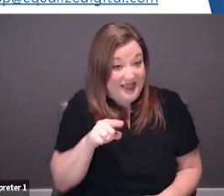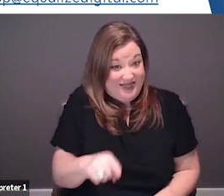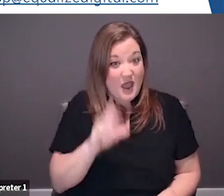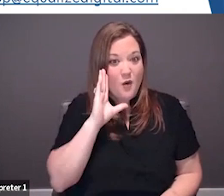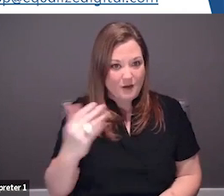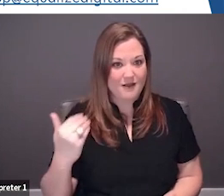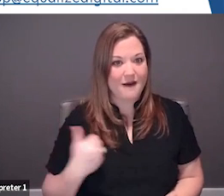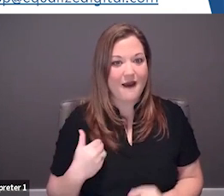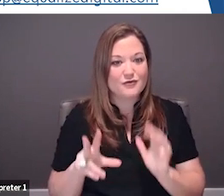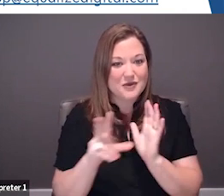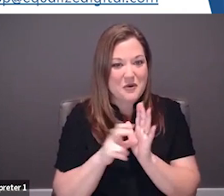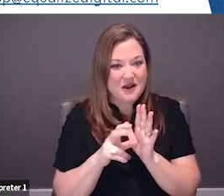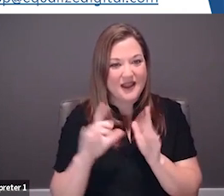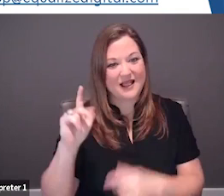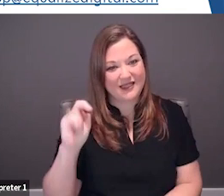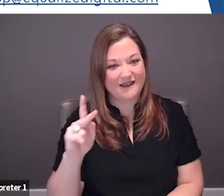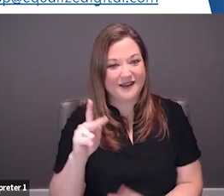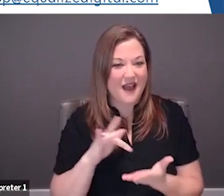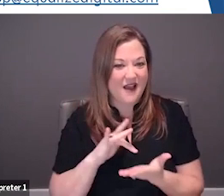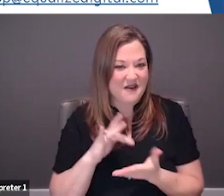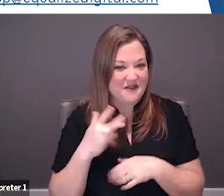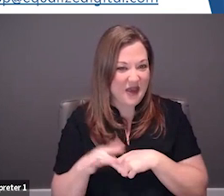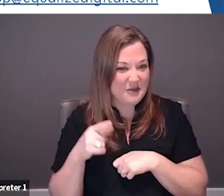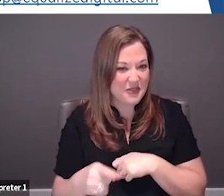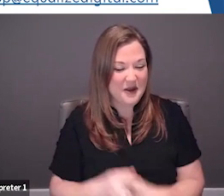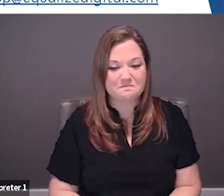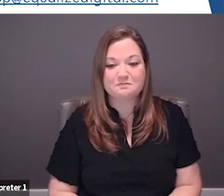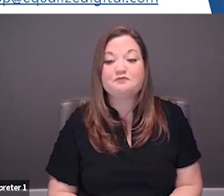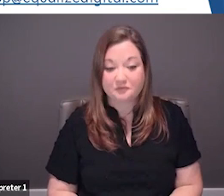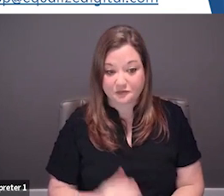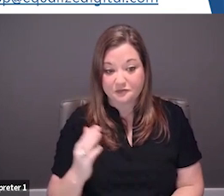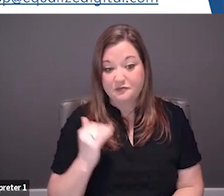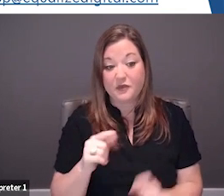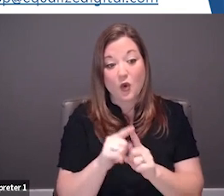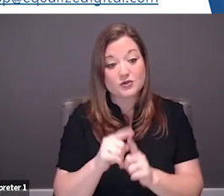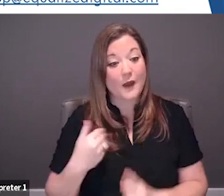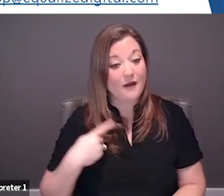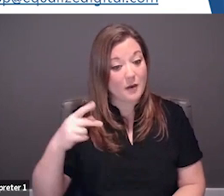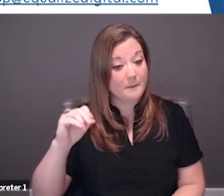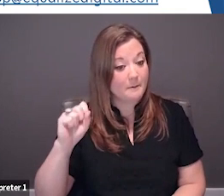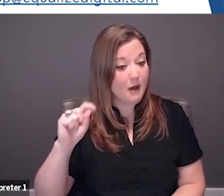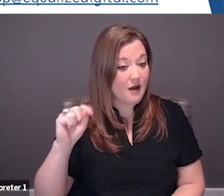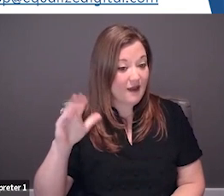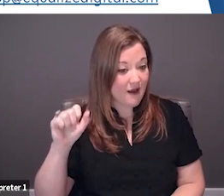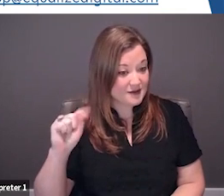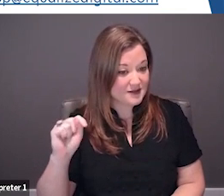You can also tune into our podcast, Accessibility Craft, which is available in audio,